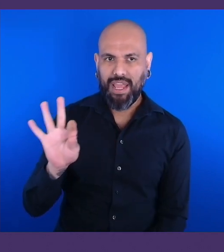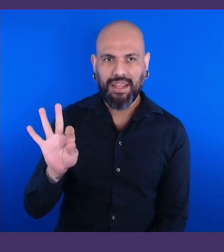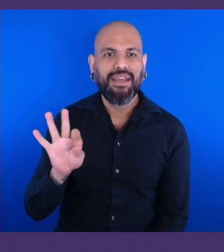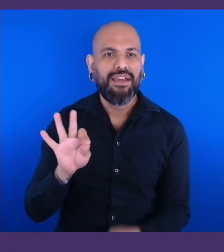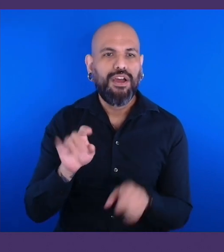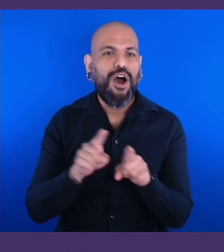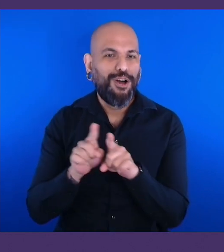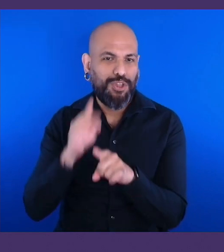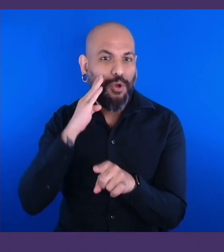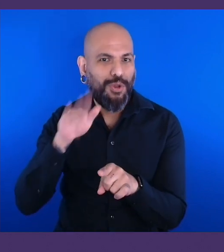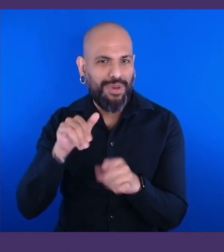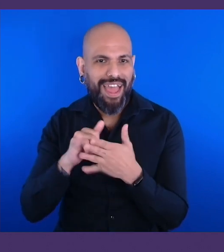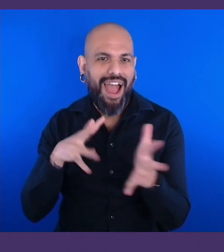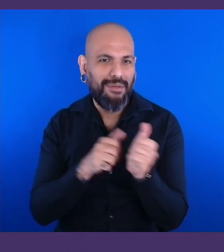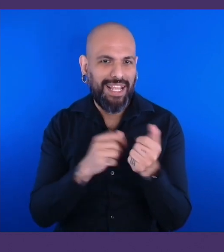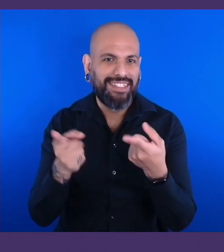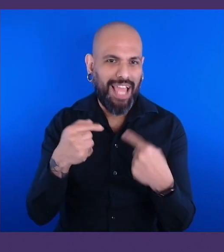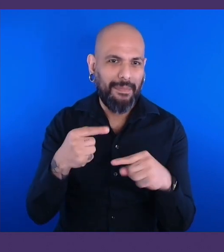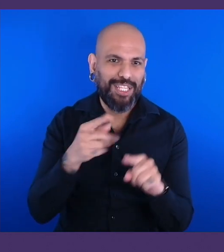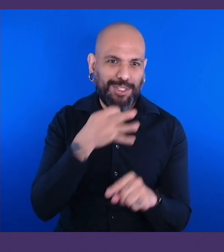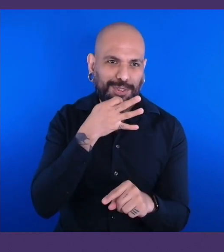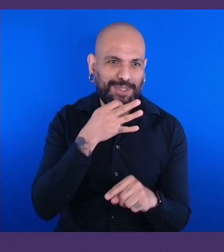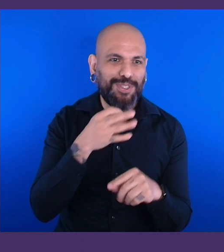something Susanna knows far more about than I do.